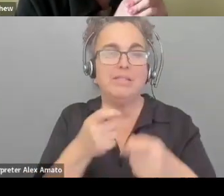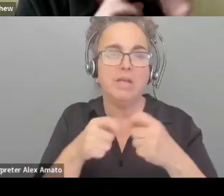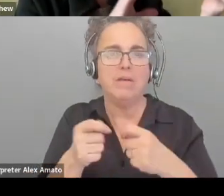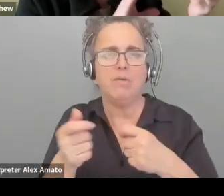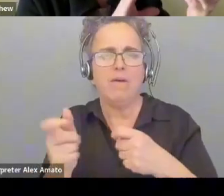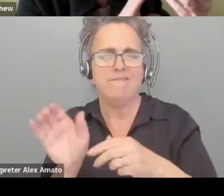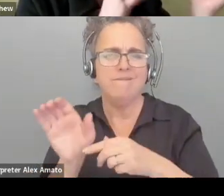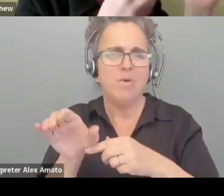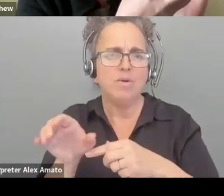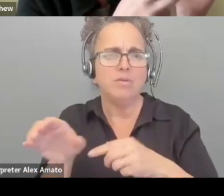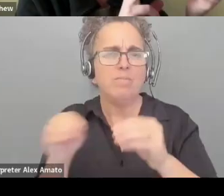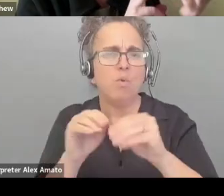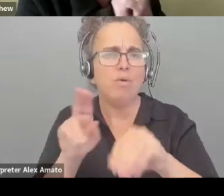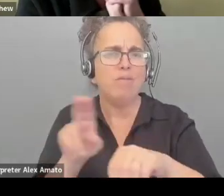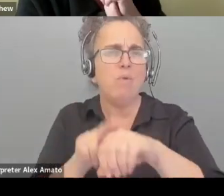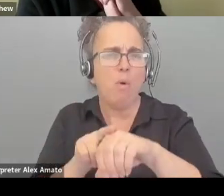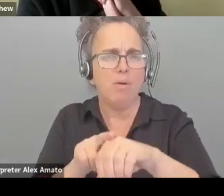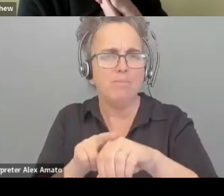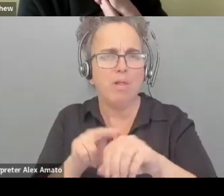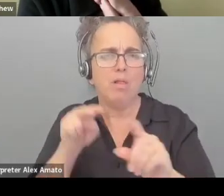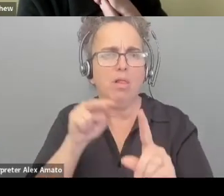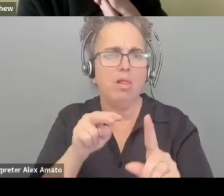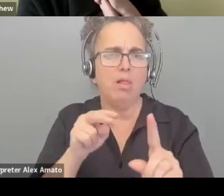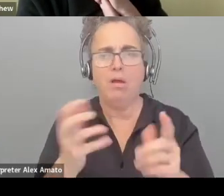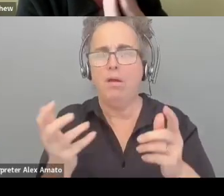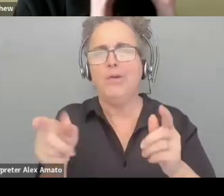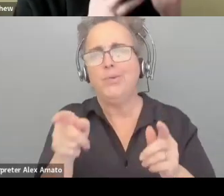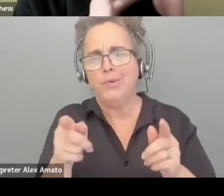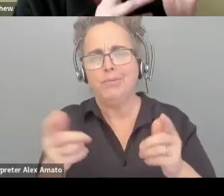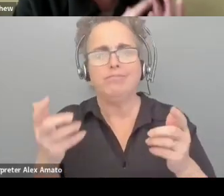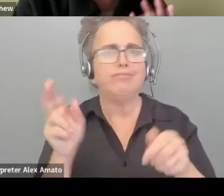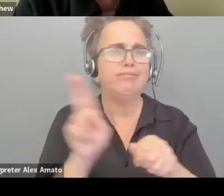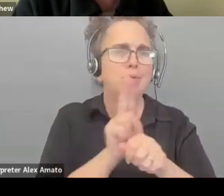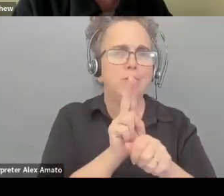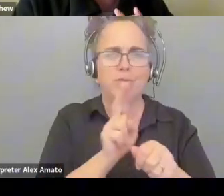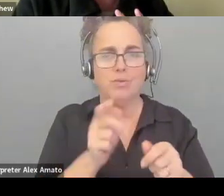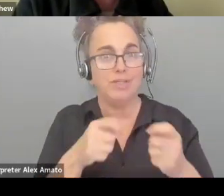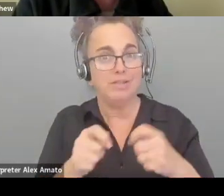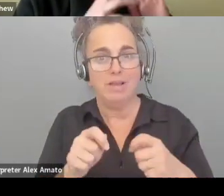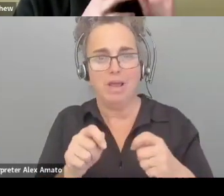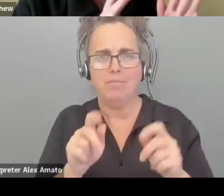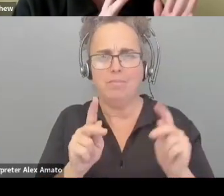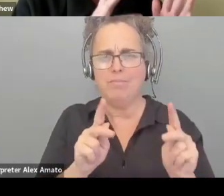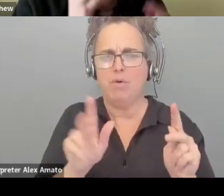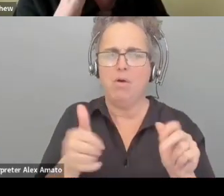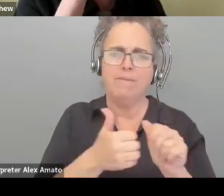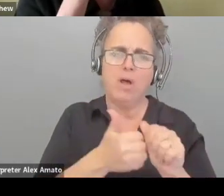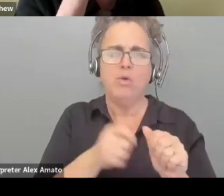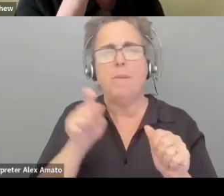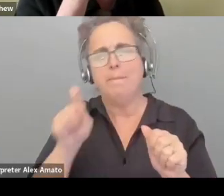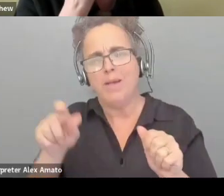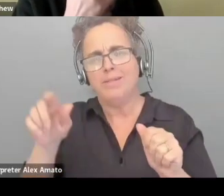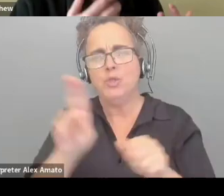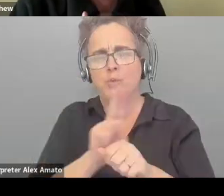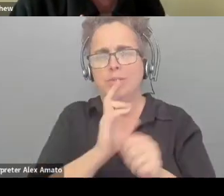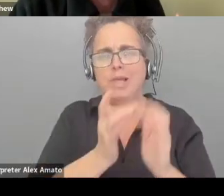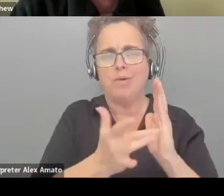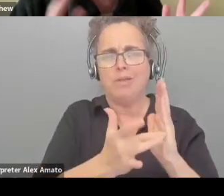or to create technologies where people, you know, have to go through in a particular like route in order to be,